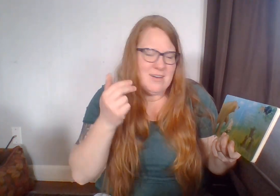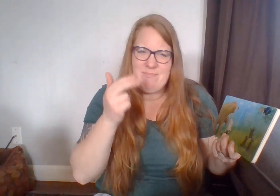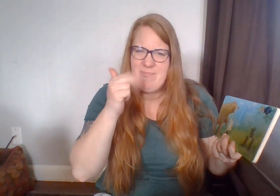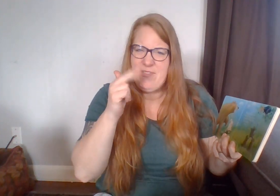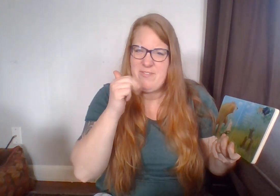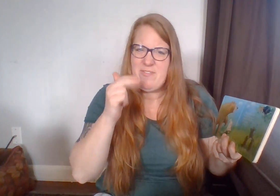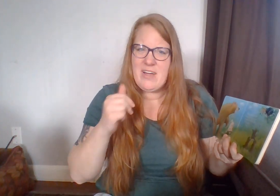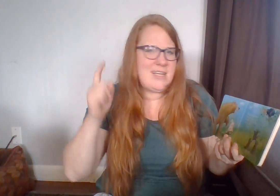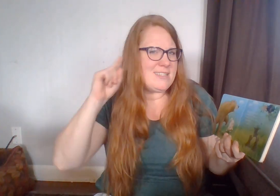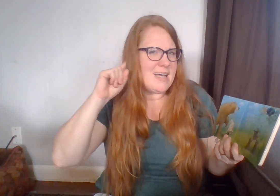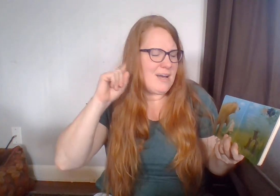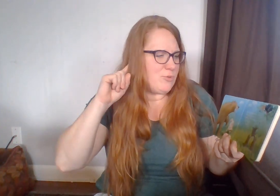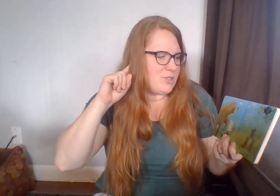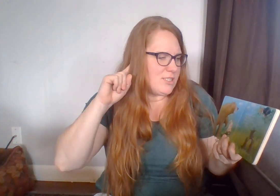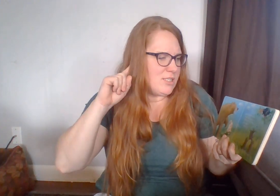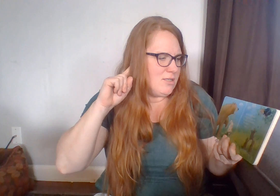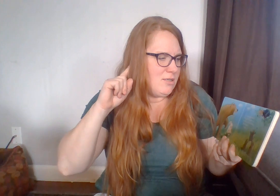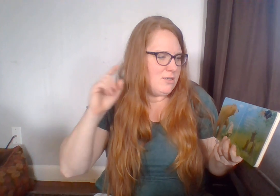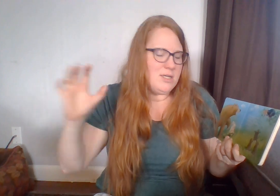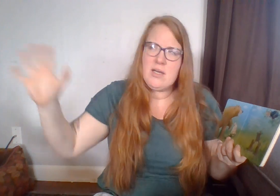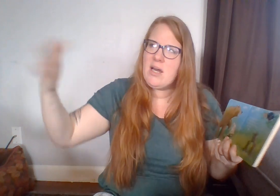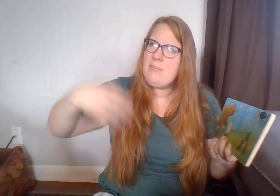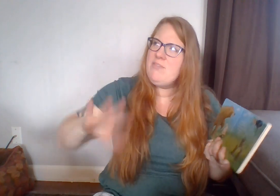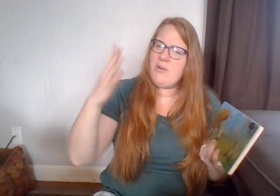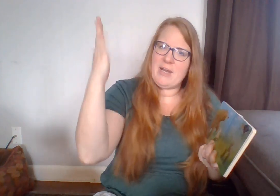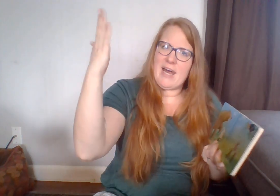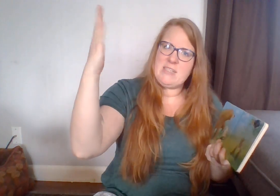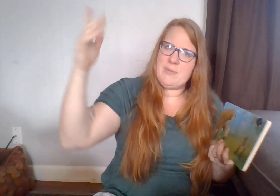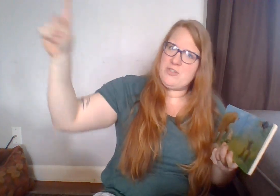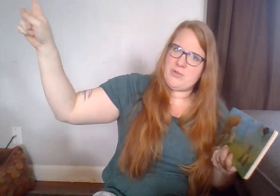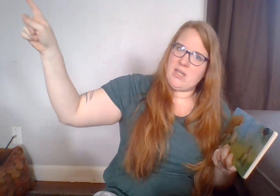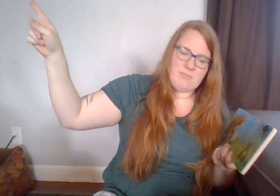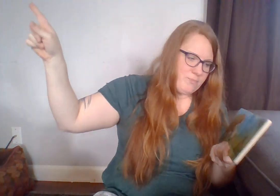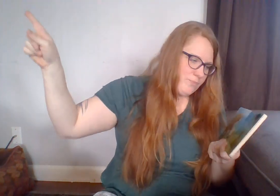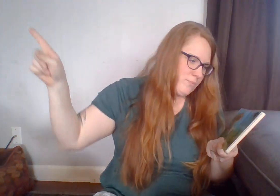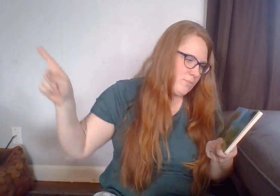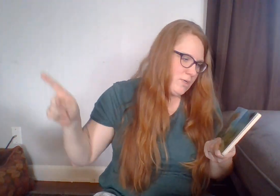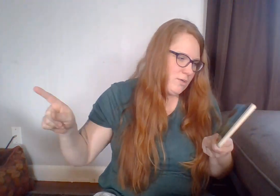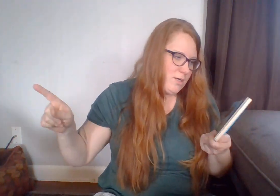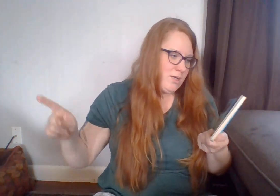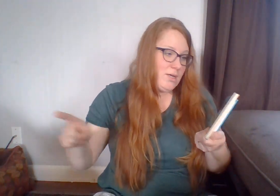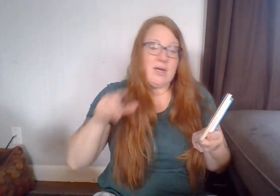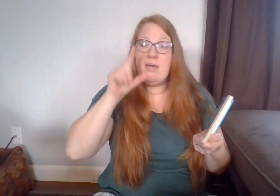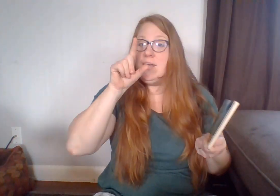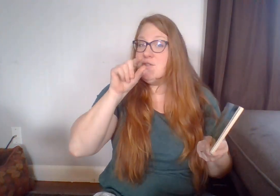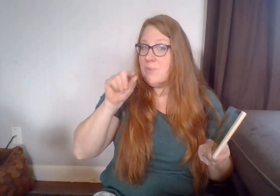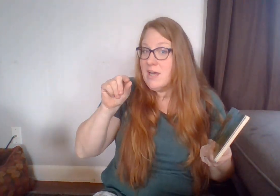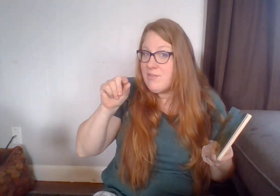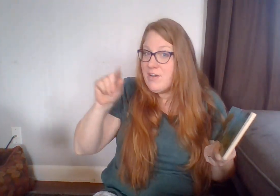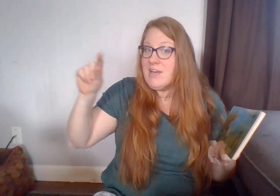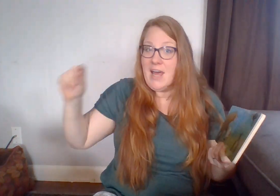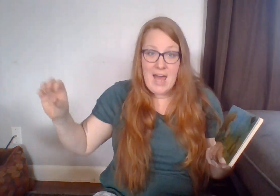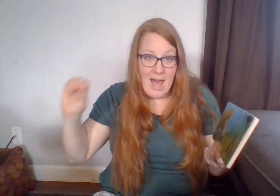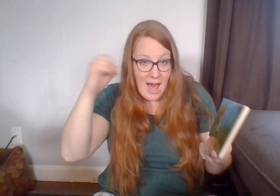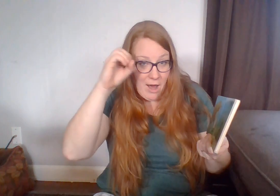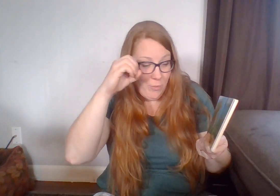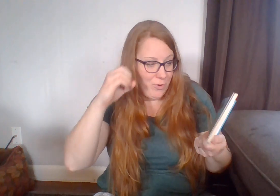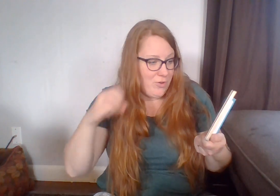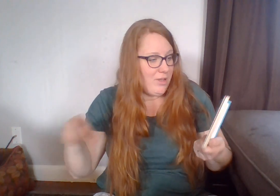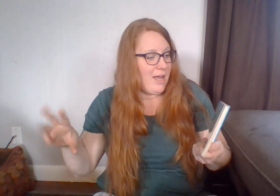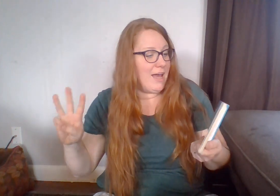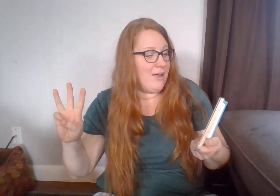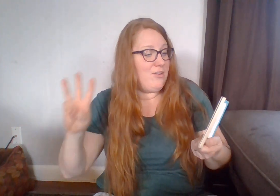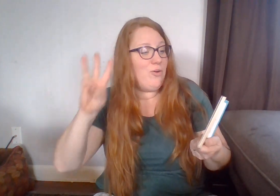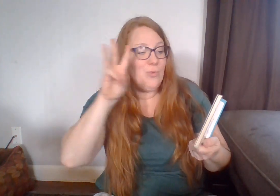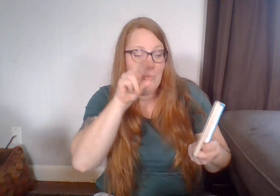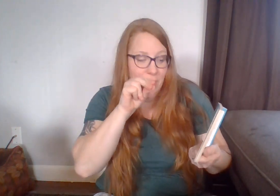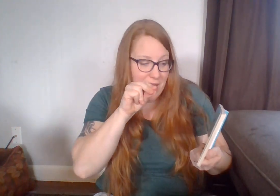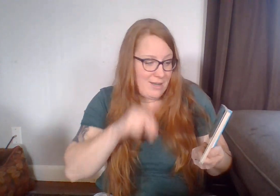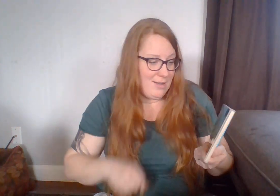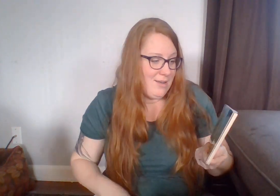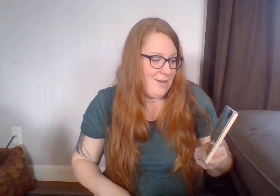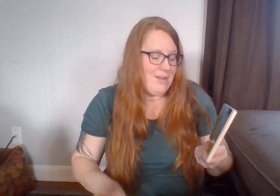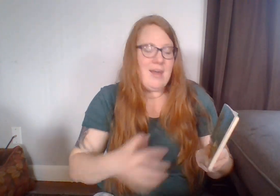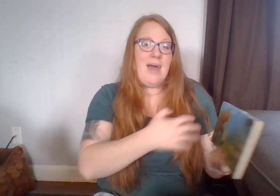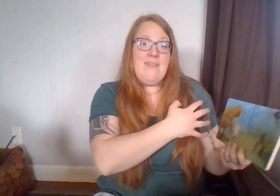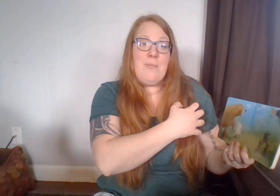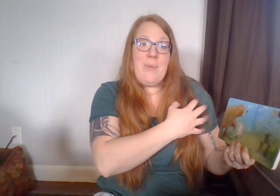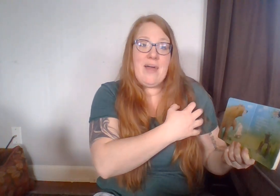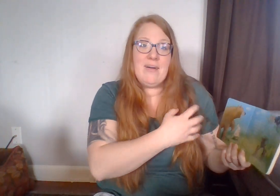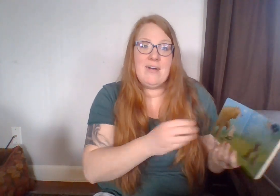funny sounds coming from an aspen tree it is Raven, Owl, and Wren and the bear